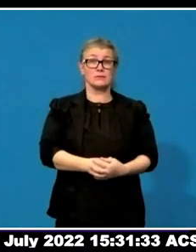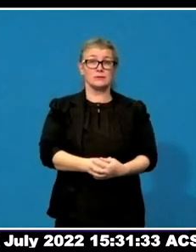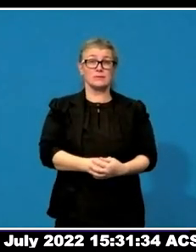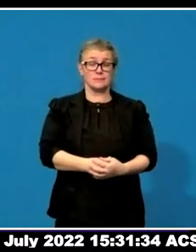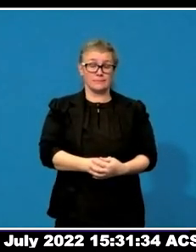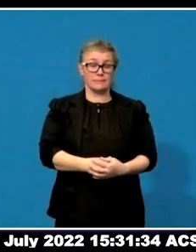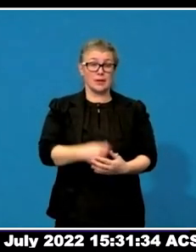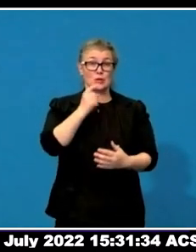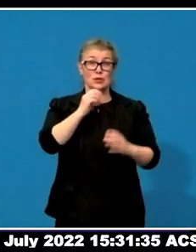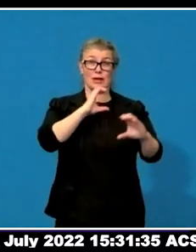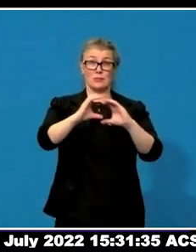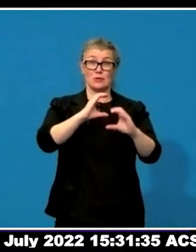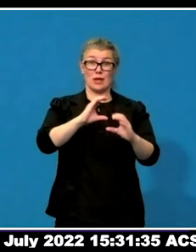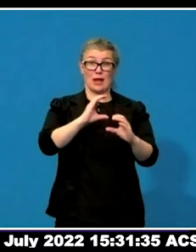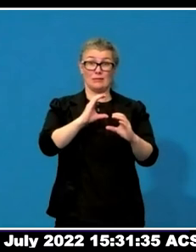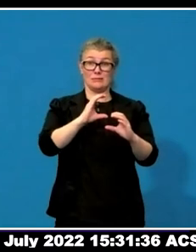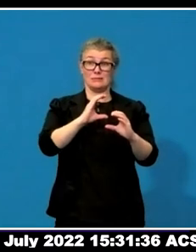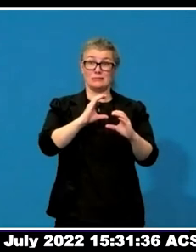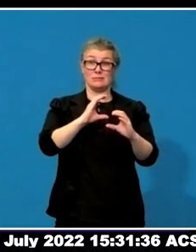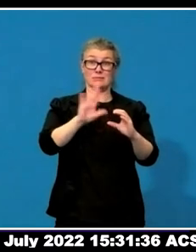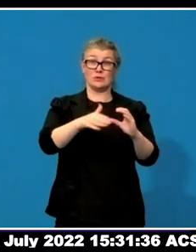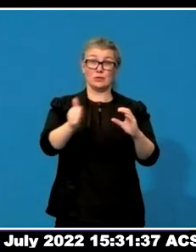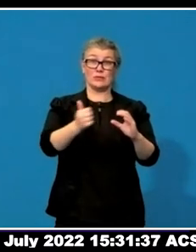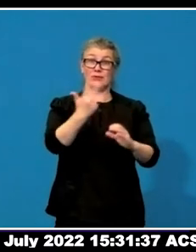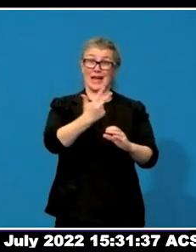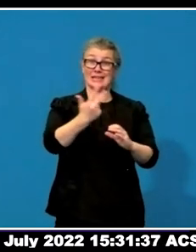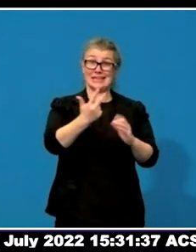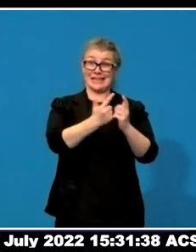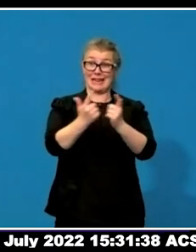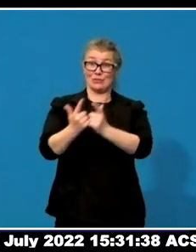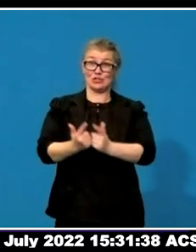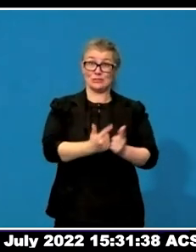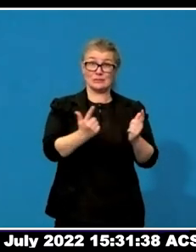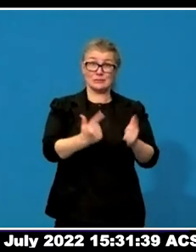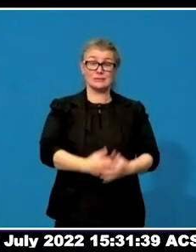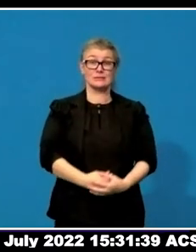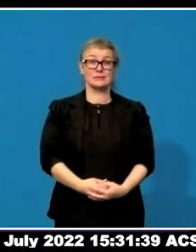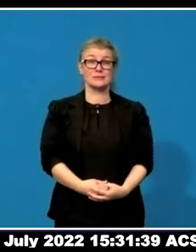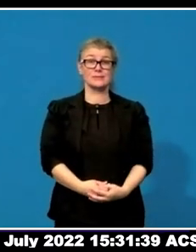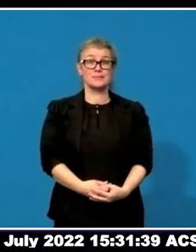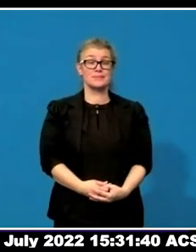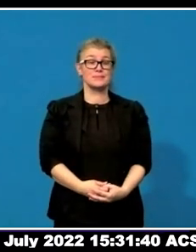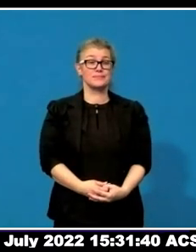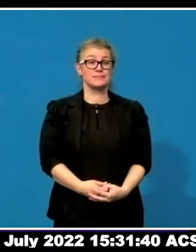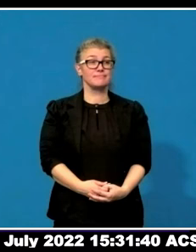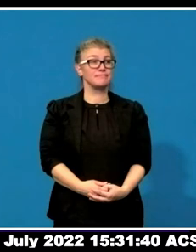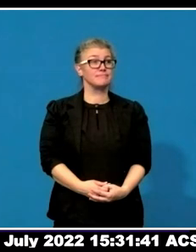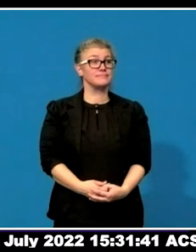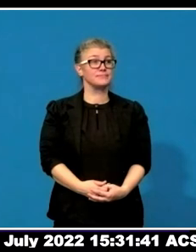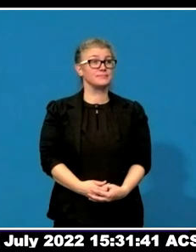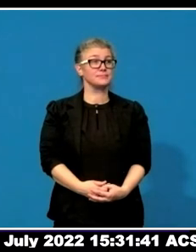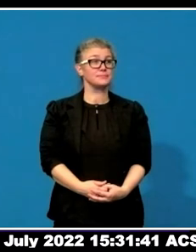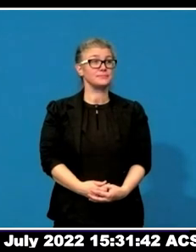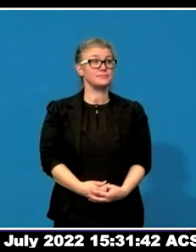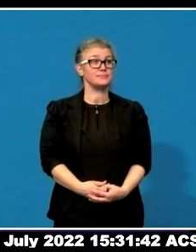Well, recently I was assessed and I was testing myself and I can say I can